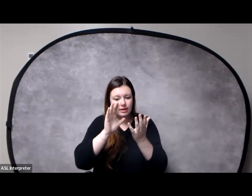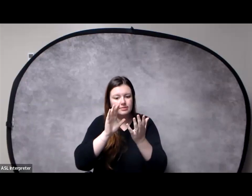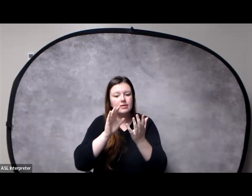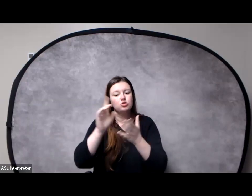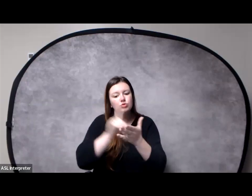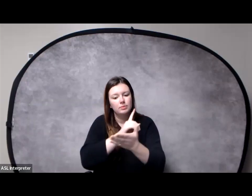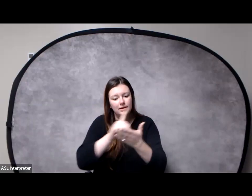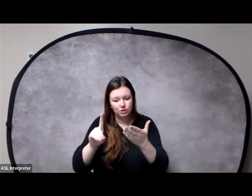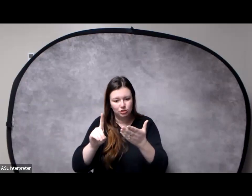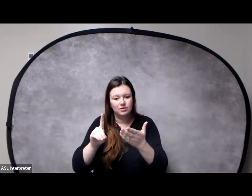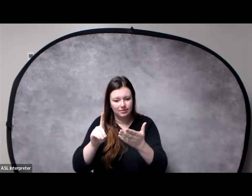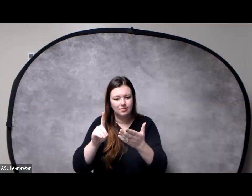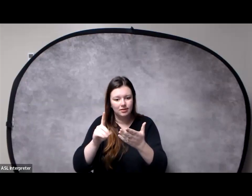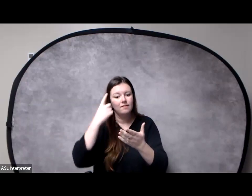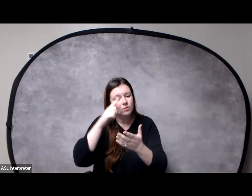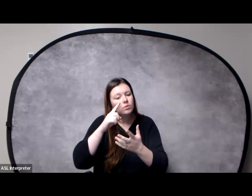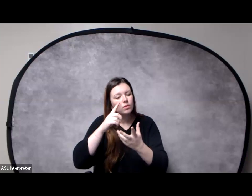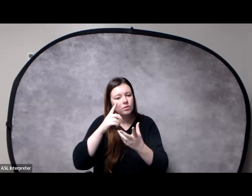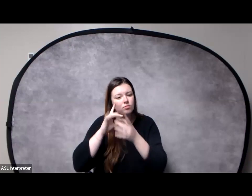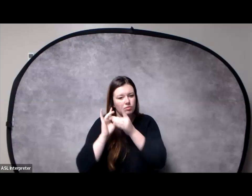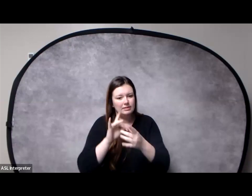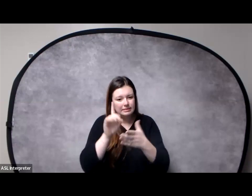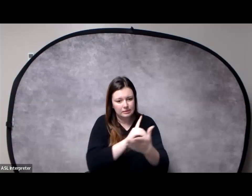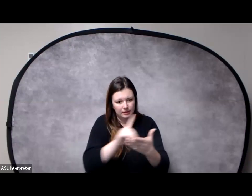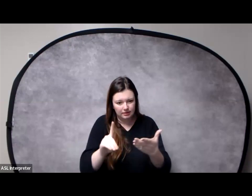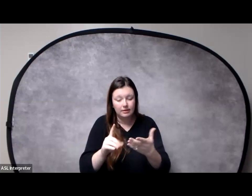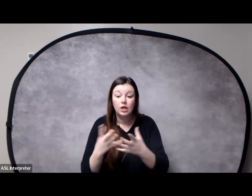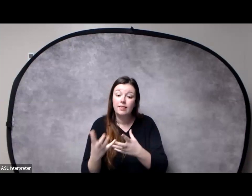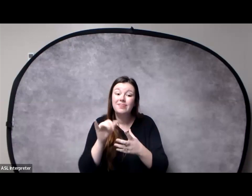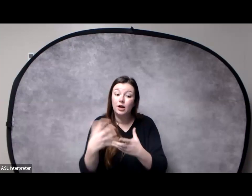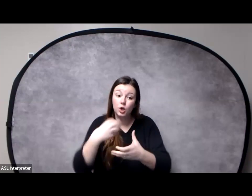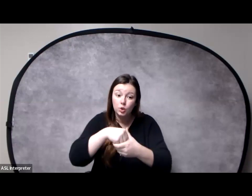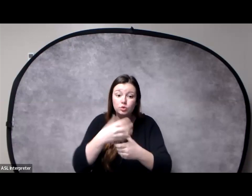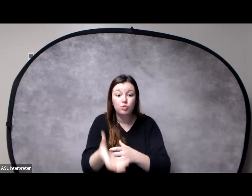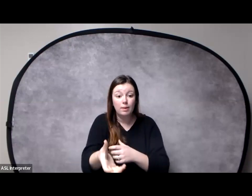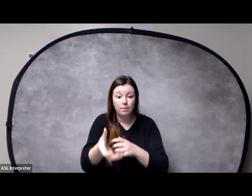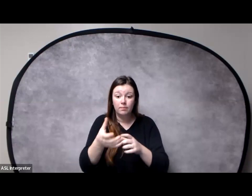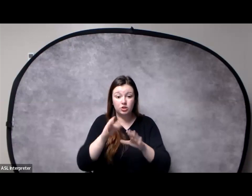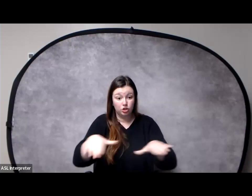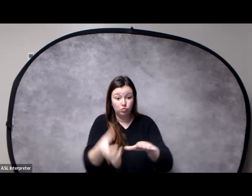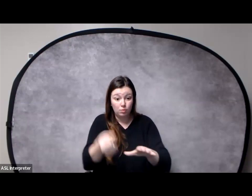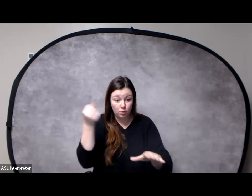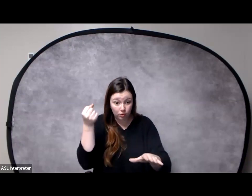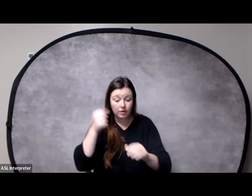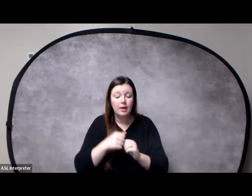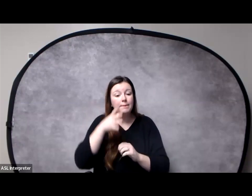services, including removals, including in parenting classes, including unification services.